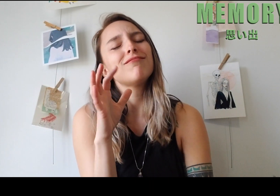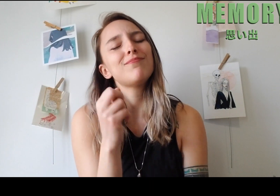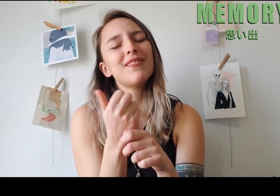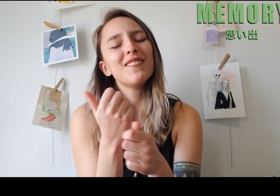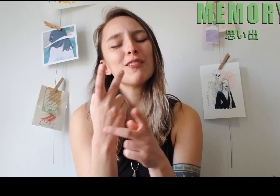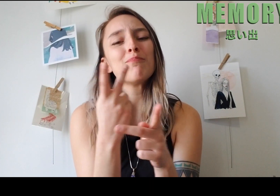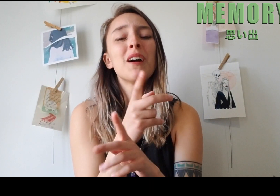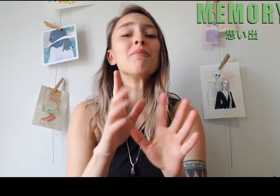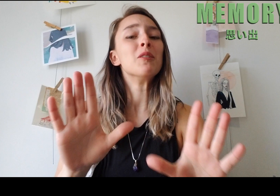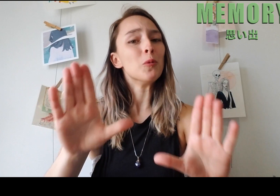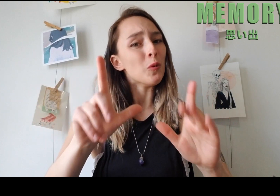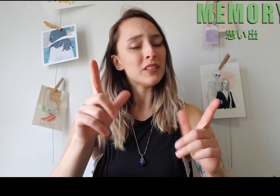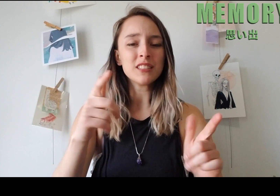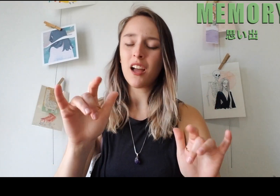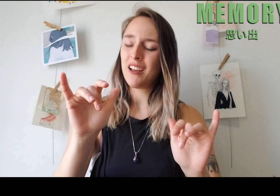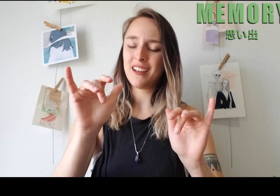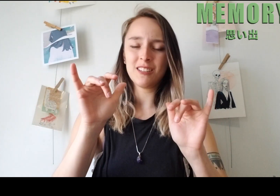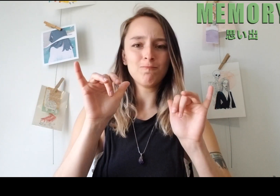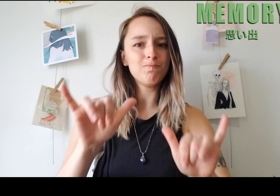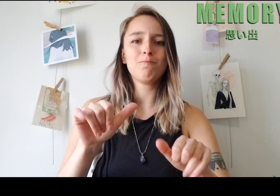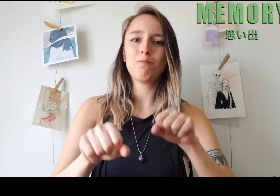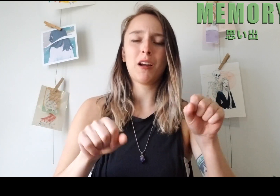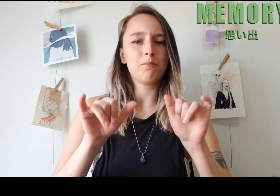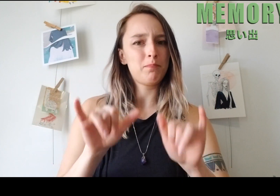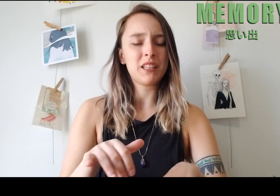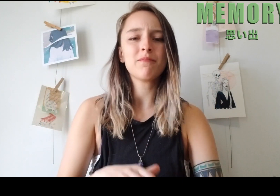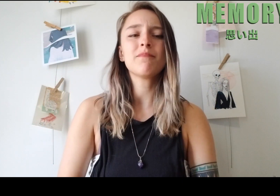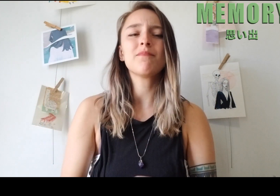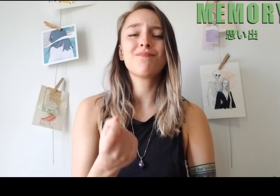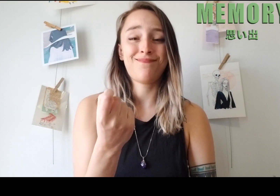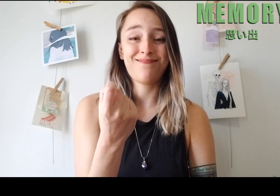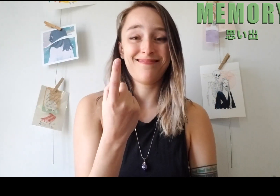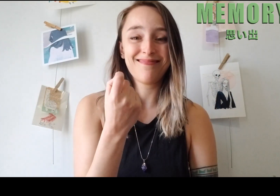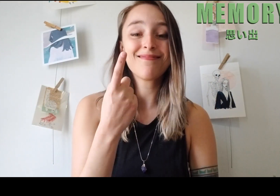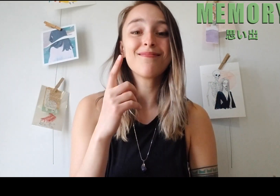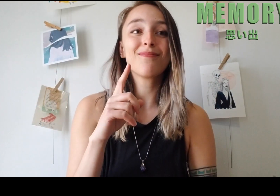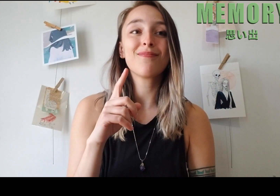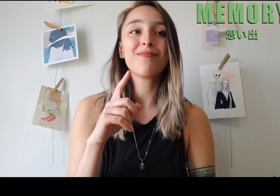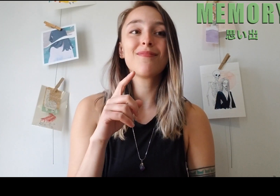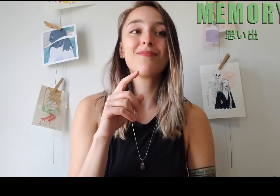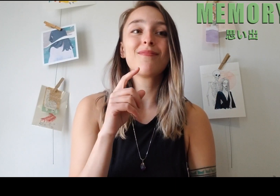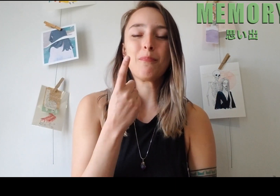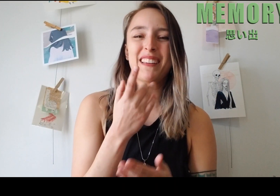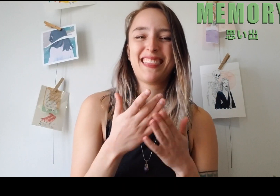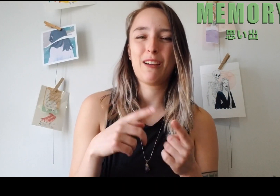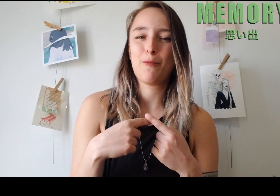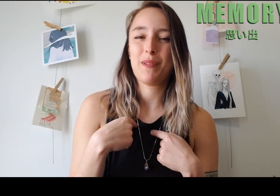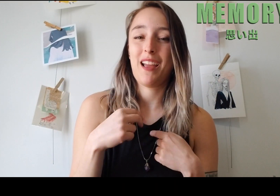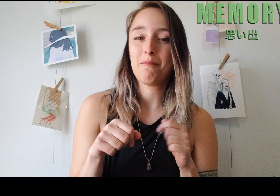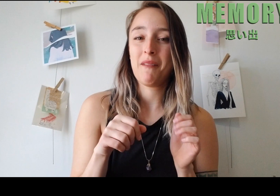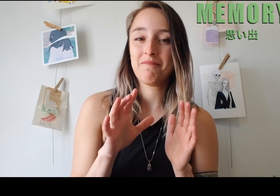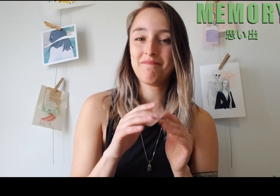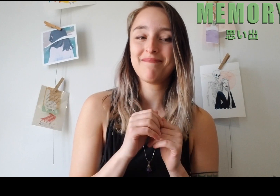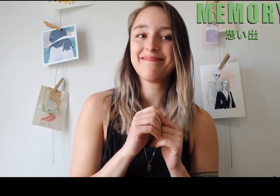It was getting worse but I kept my cool and was determined to ride the bike. There's one thing you should know about me and bikes.